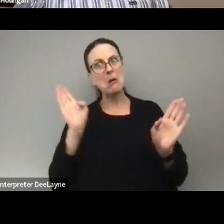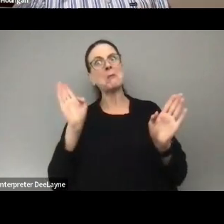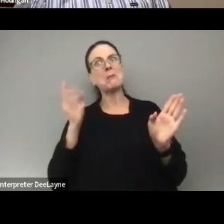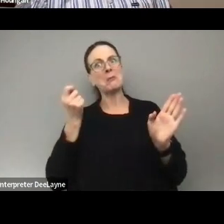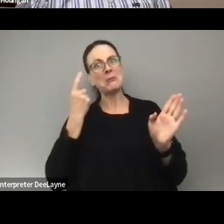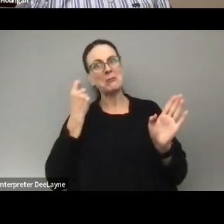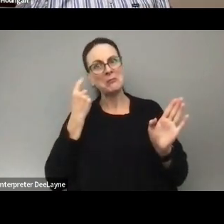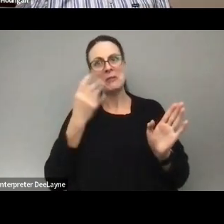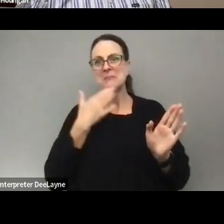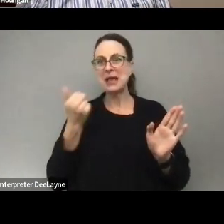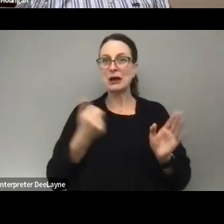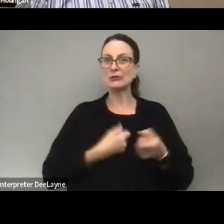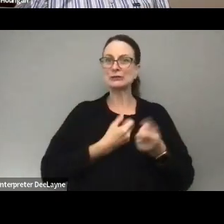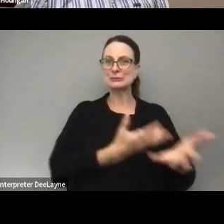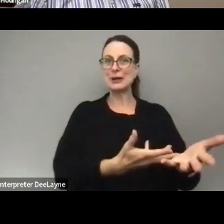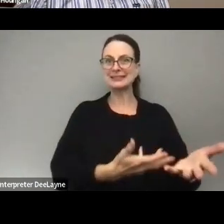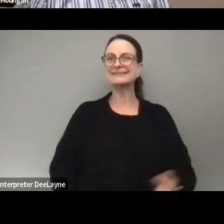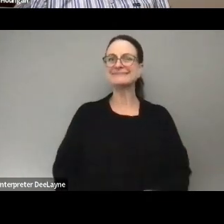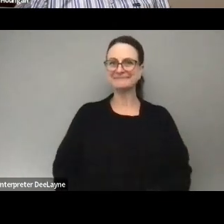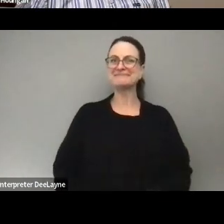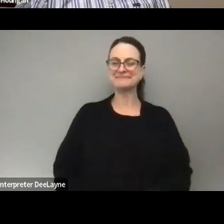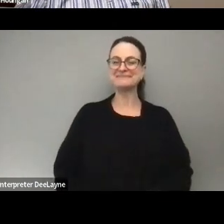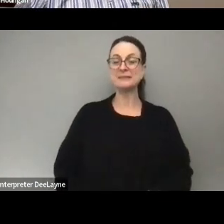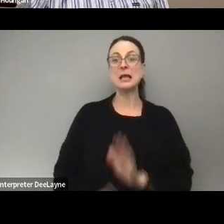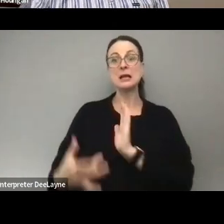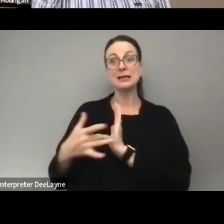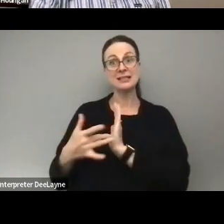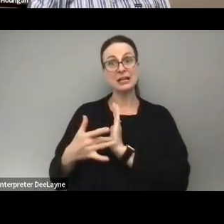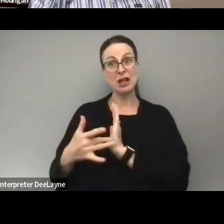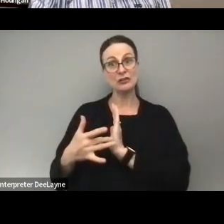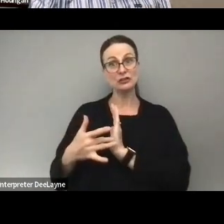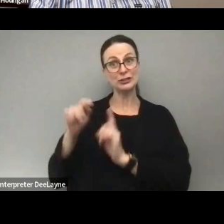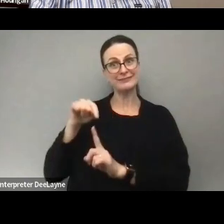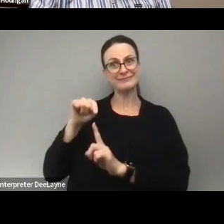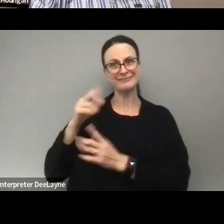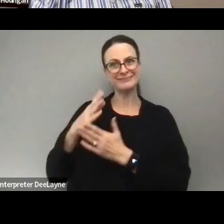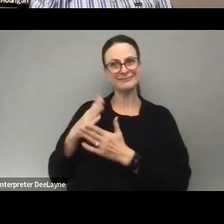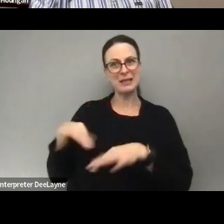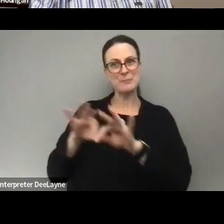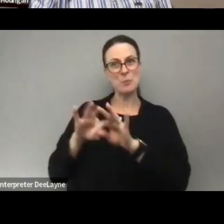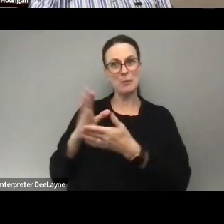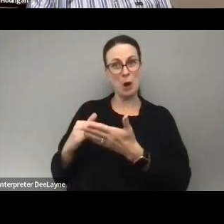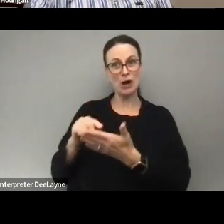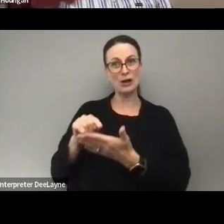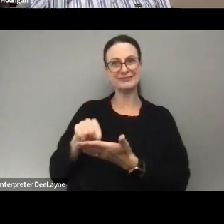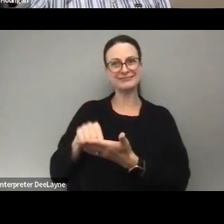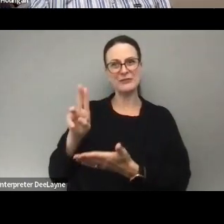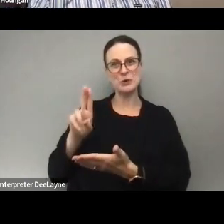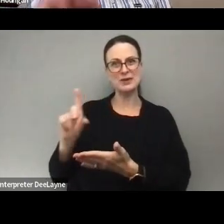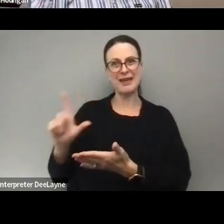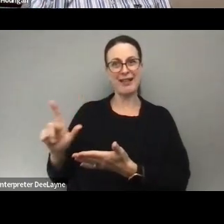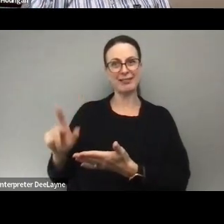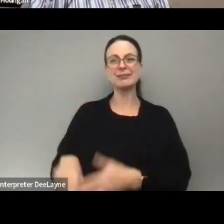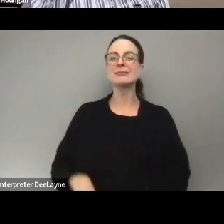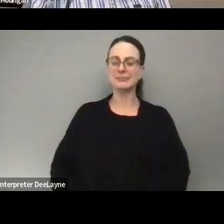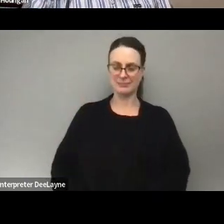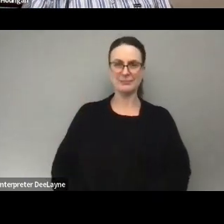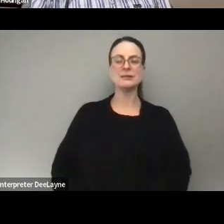to express themselves. And then technology is a very important part of UDL and we're gonna get into a technology discussion